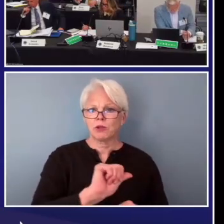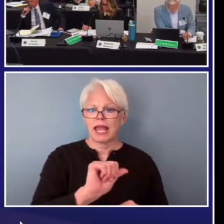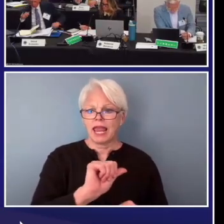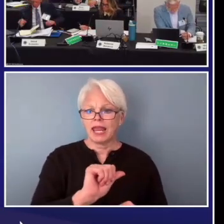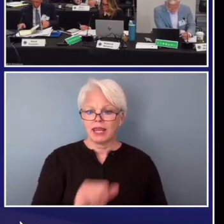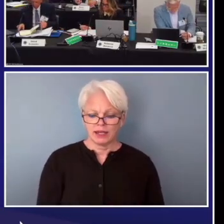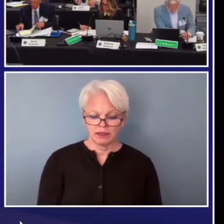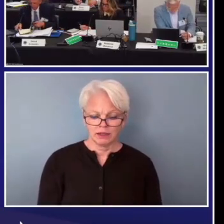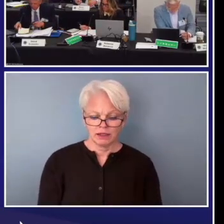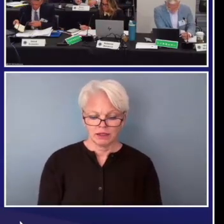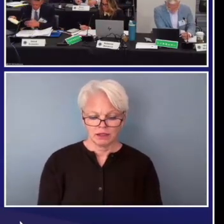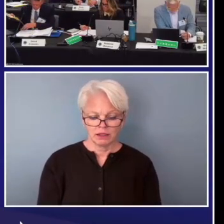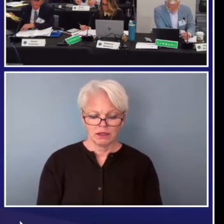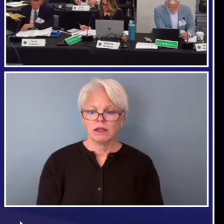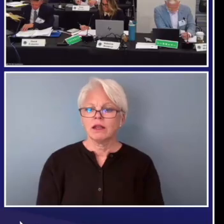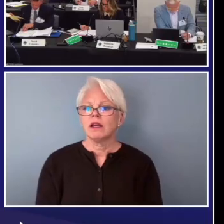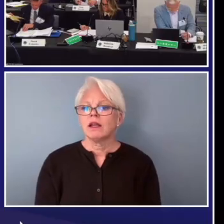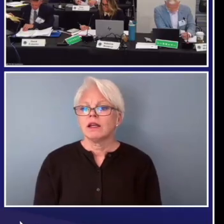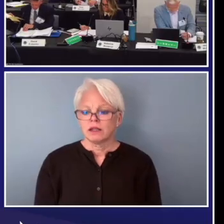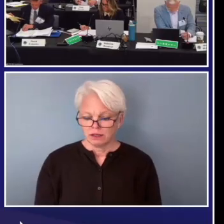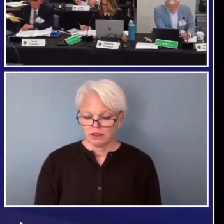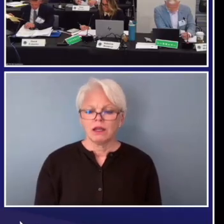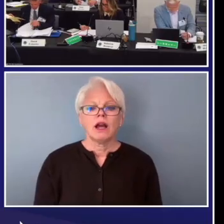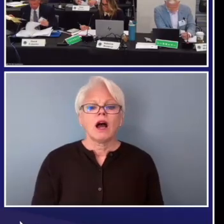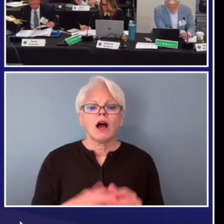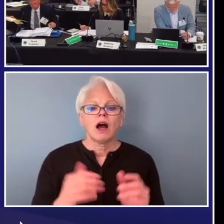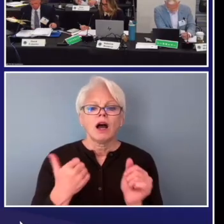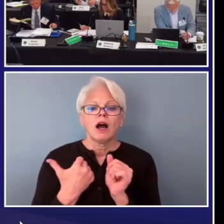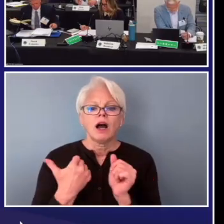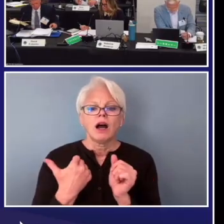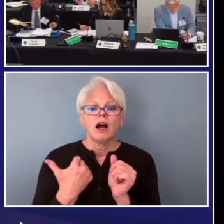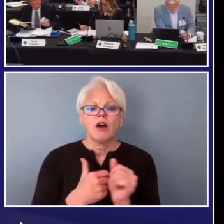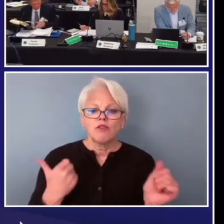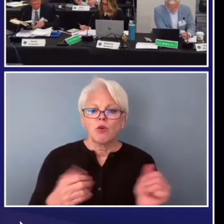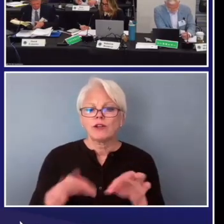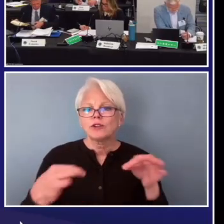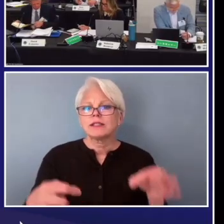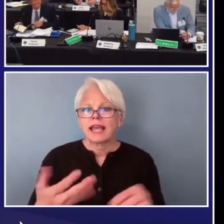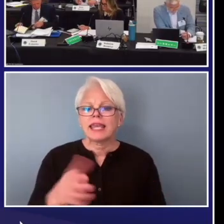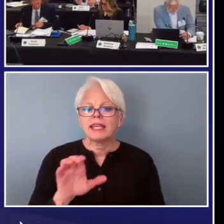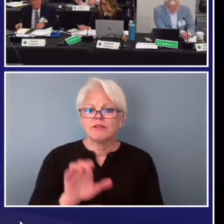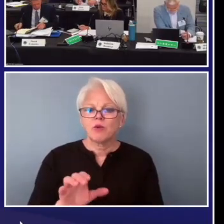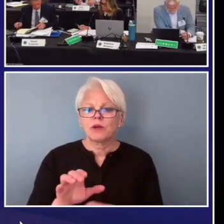and B, avoid or delay enforcement or oversight by the department or an accrediting agency. And I wonder if it might not be more useful there.